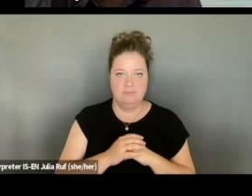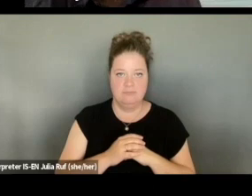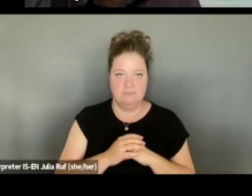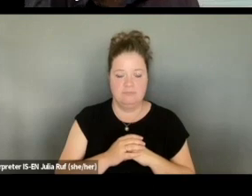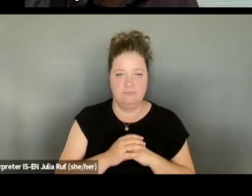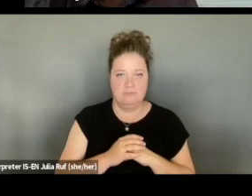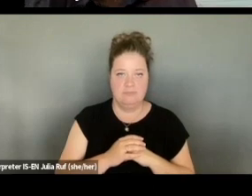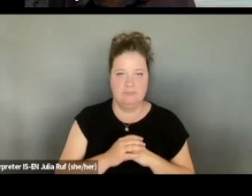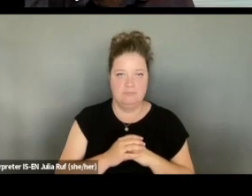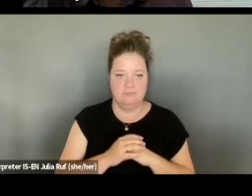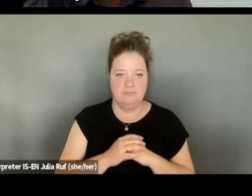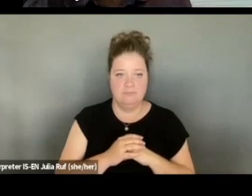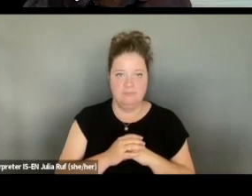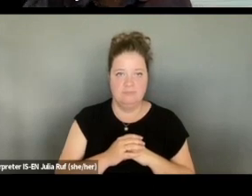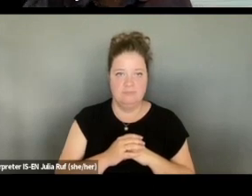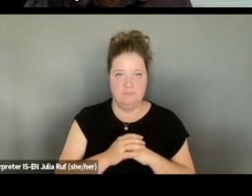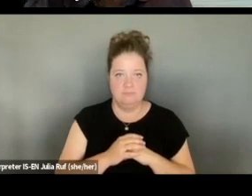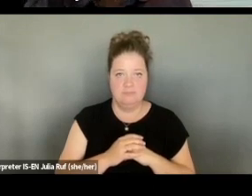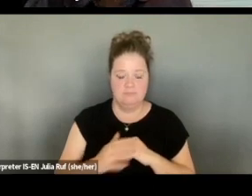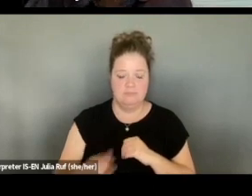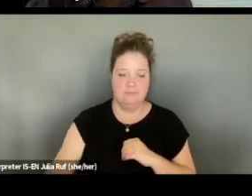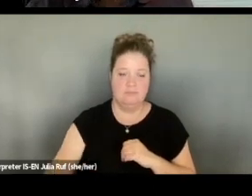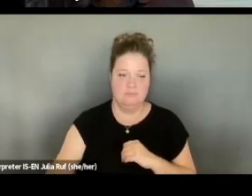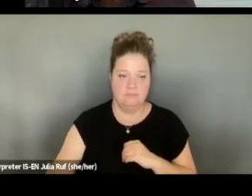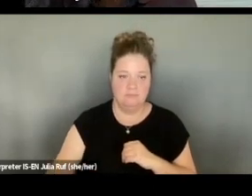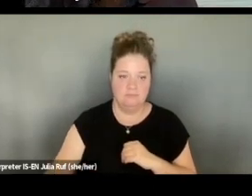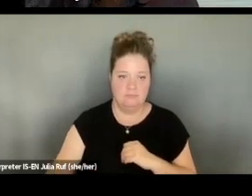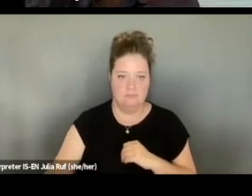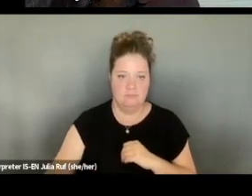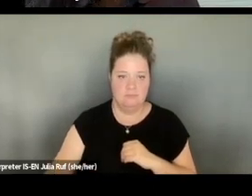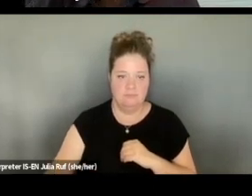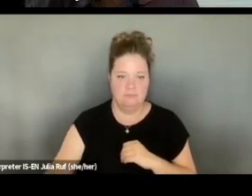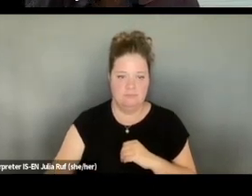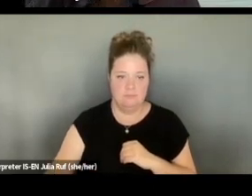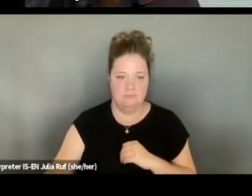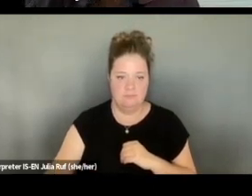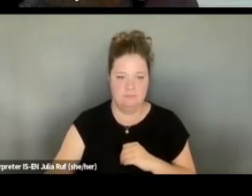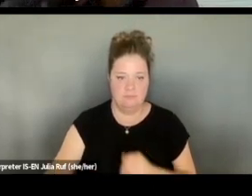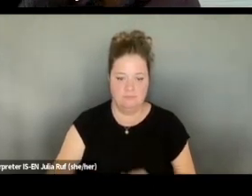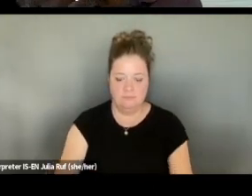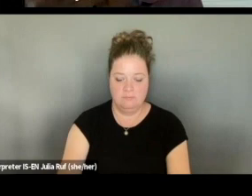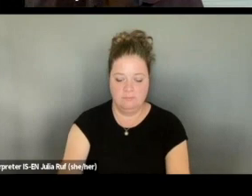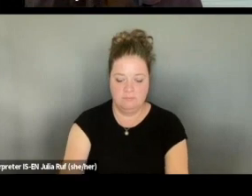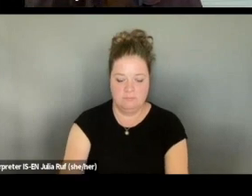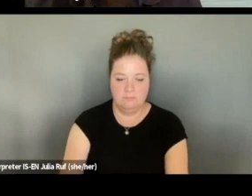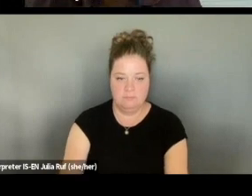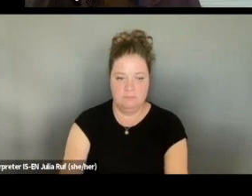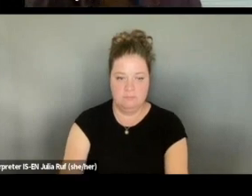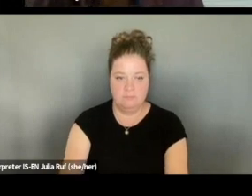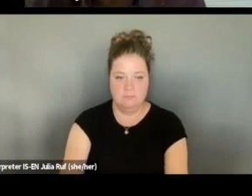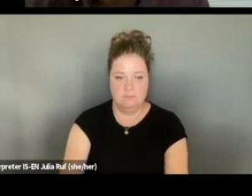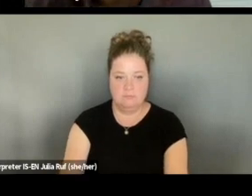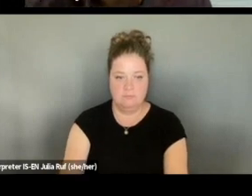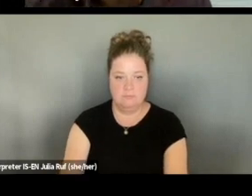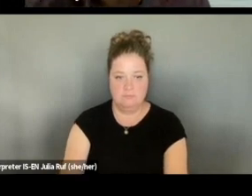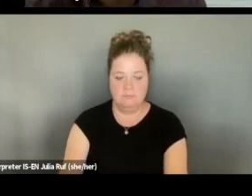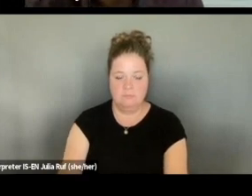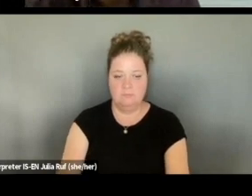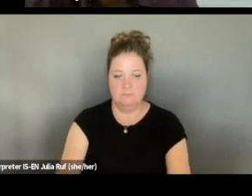bit. Results.